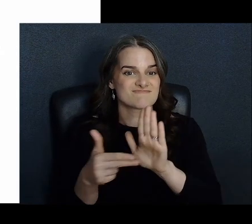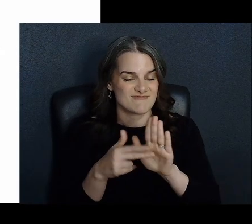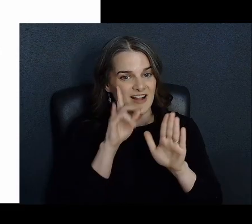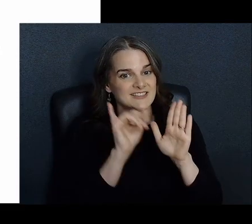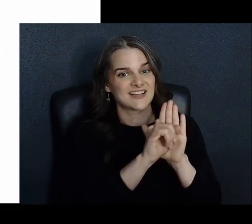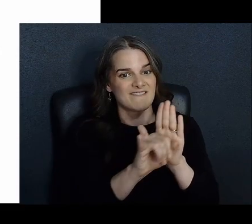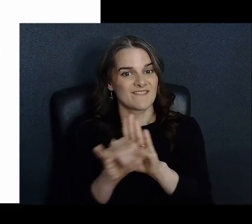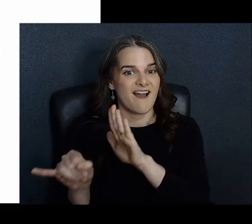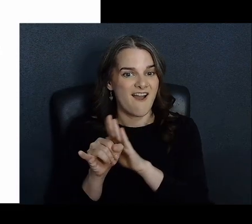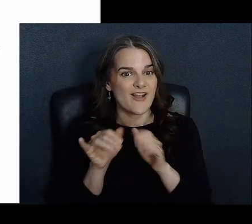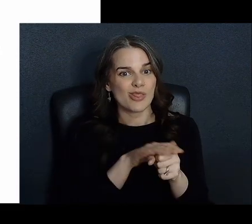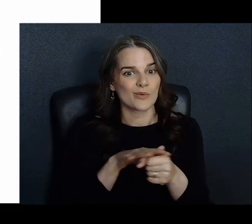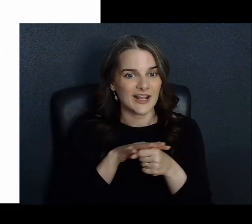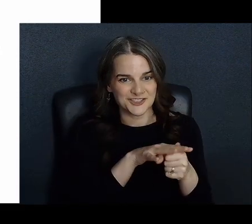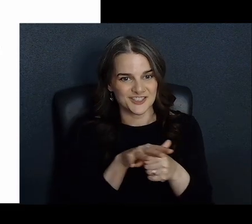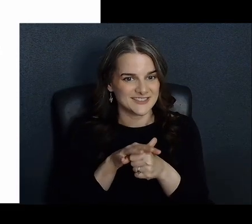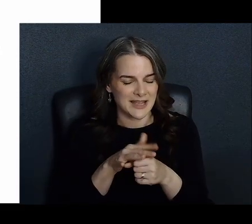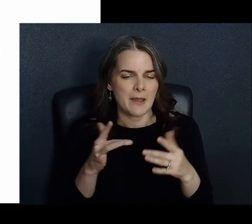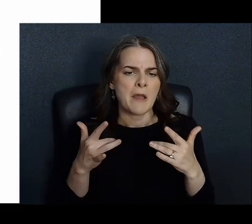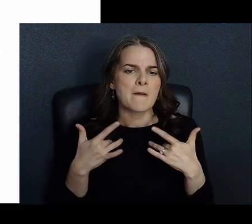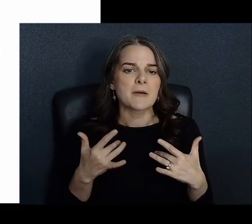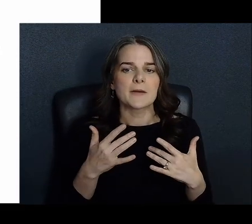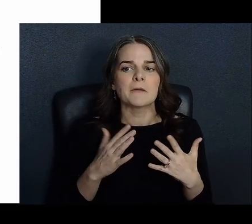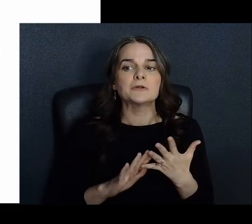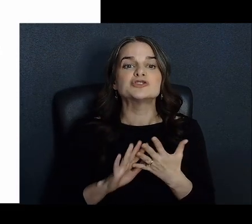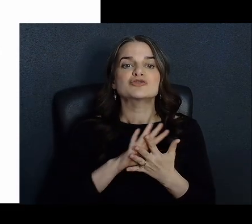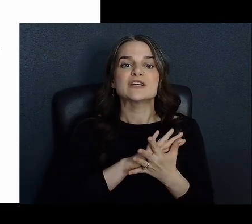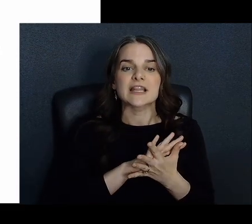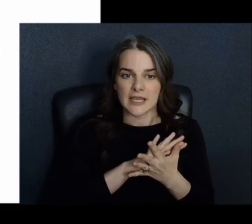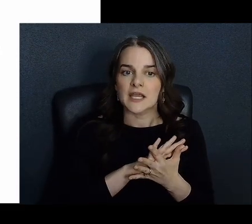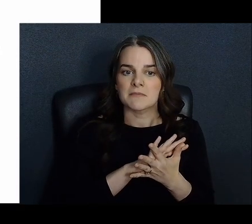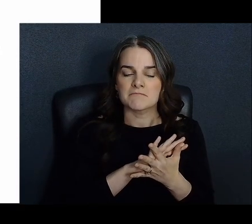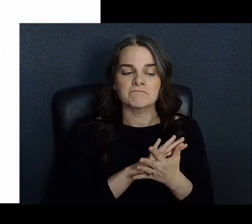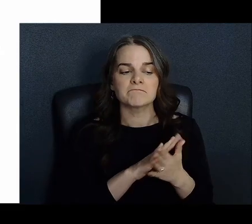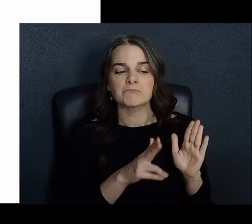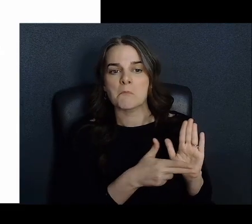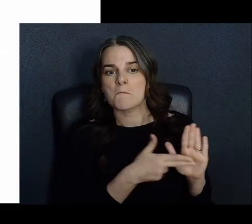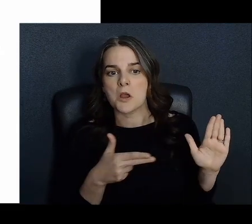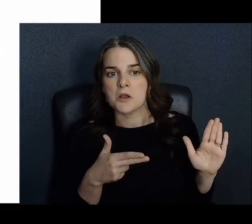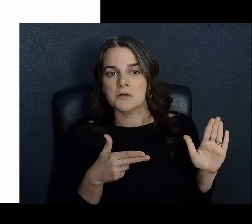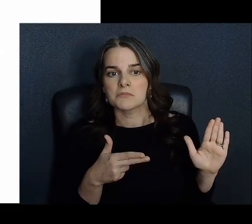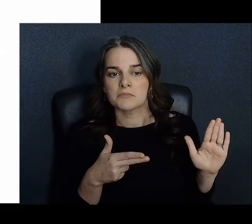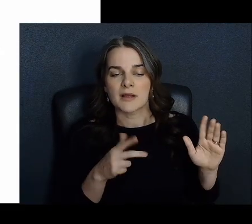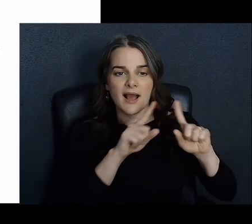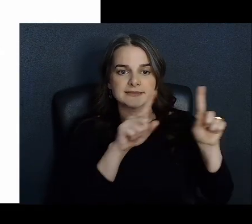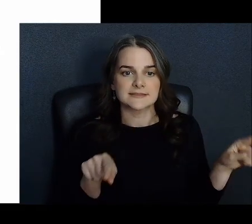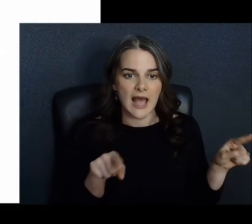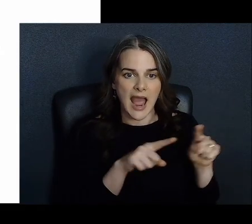And they're usually discretely placed on a sign, like, say, a room sign.